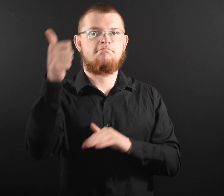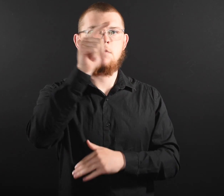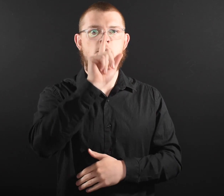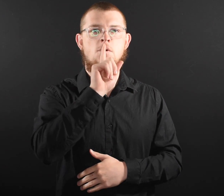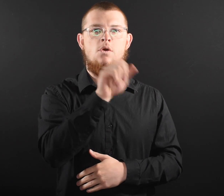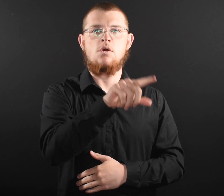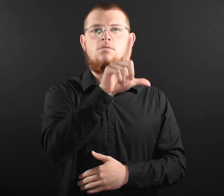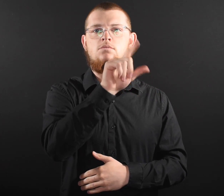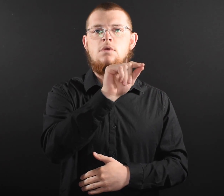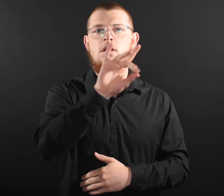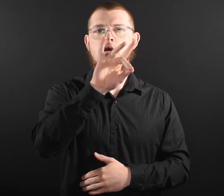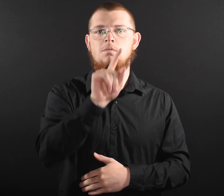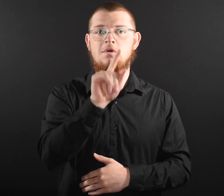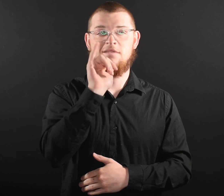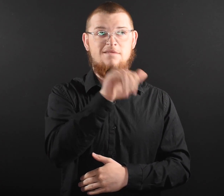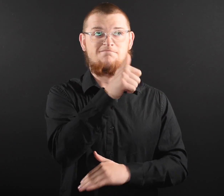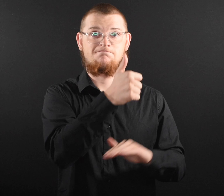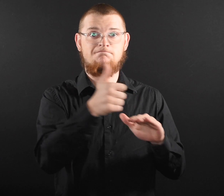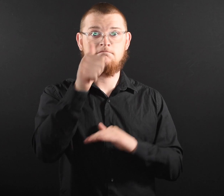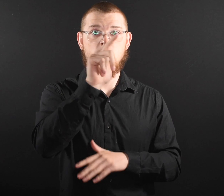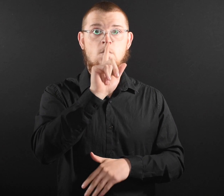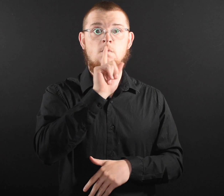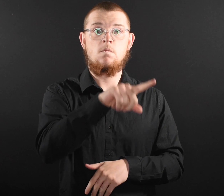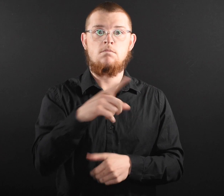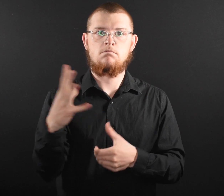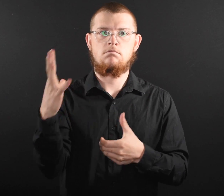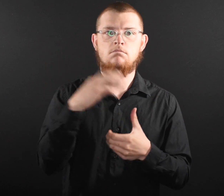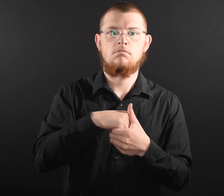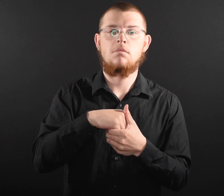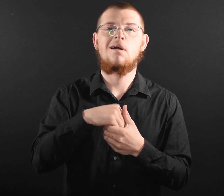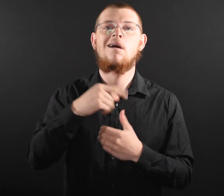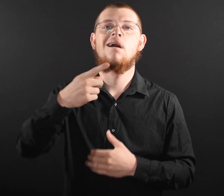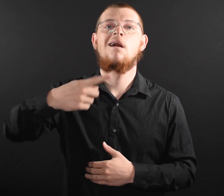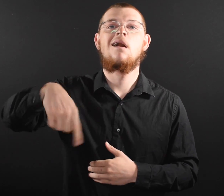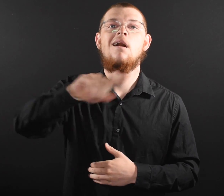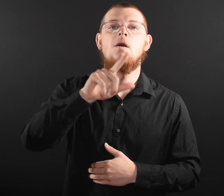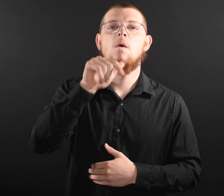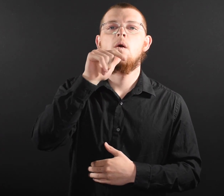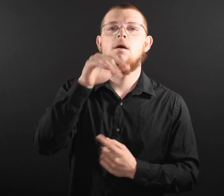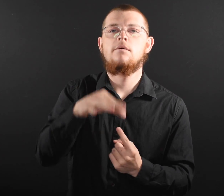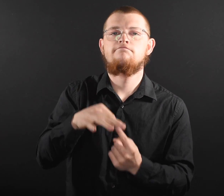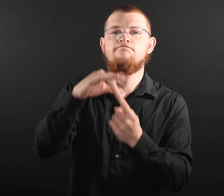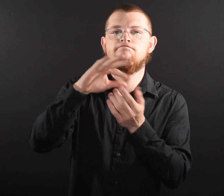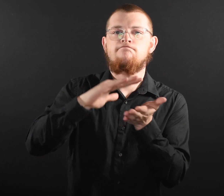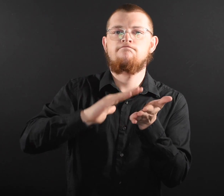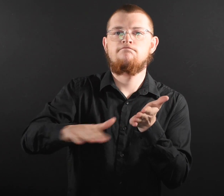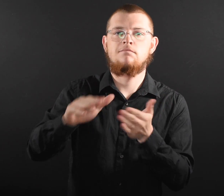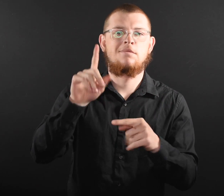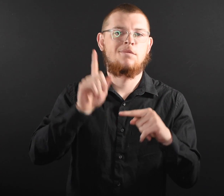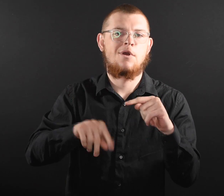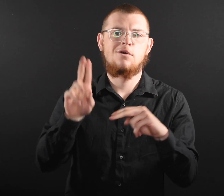per Executive Order 20-81. The Executive Order includes exemptions for people who are unable to